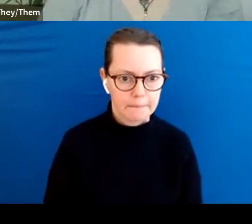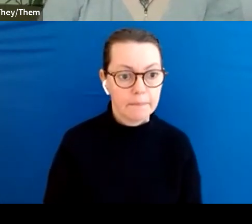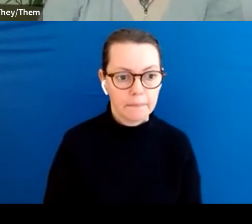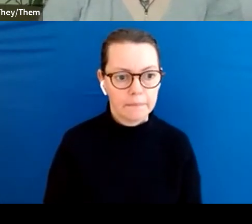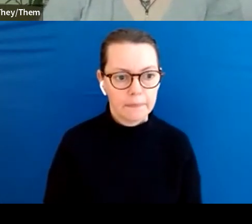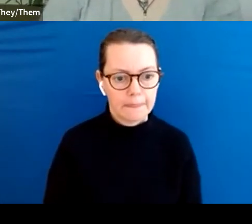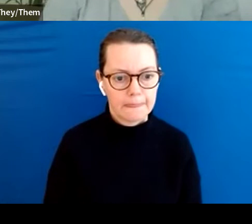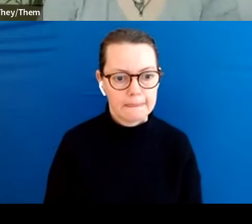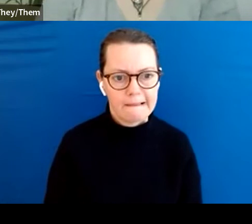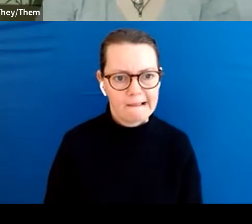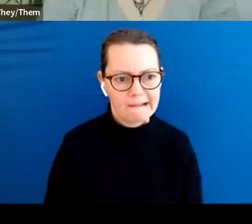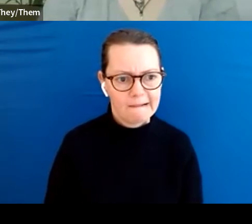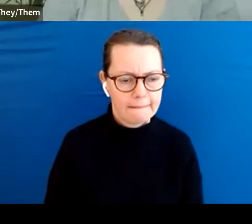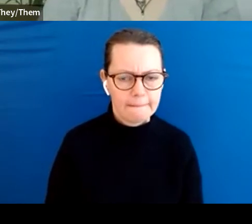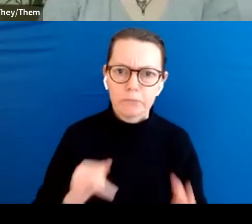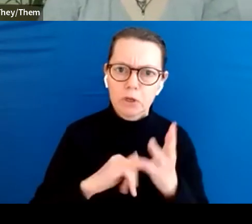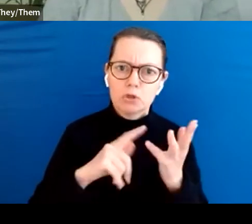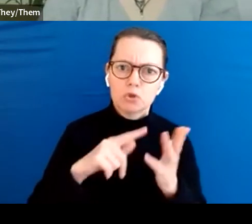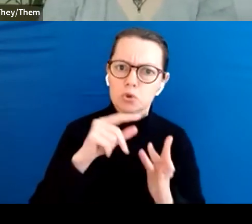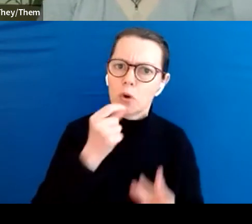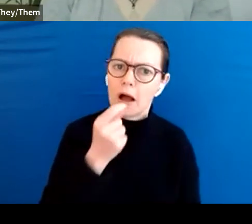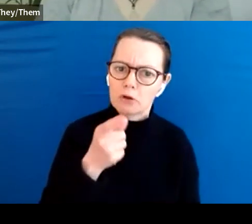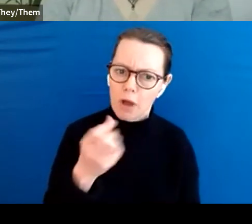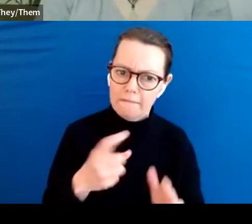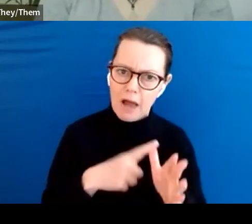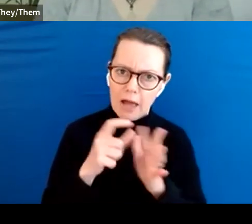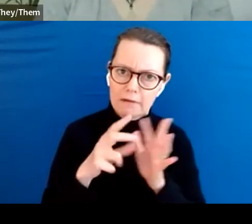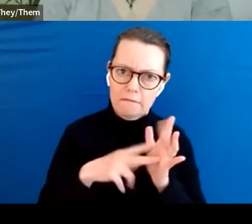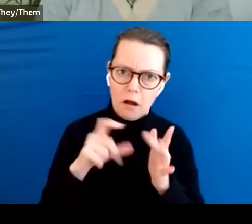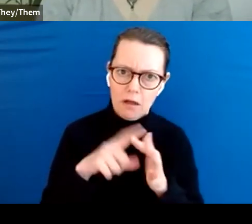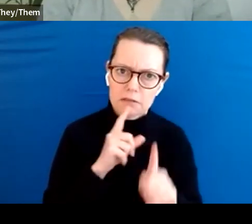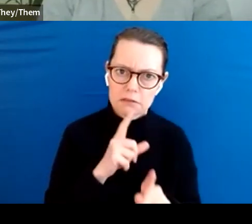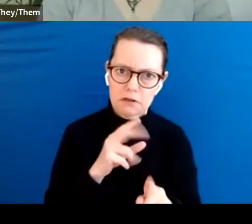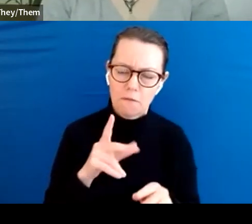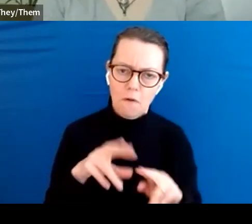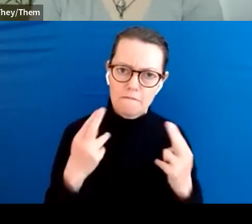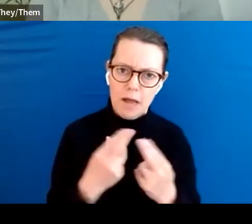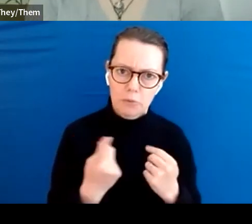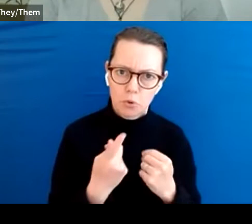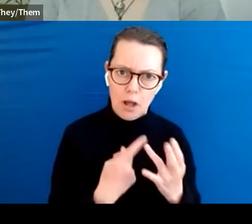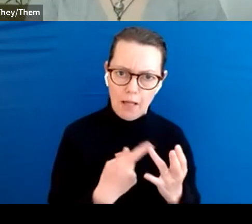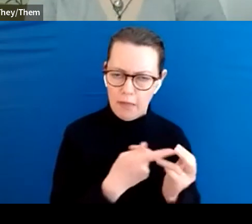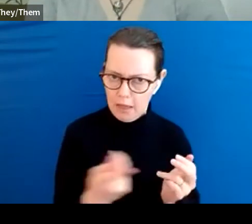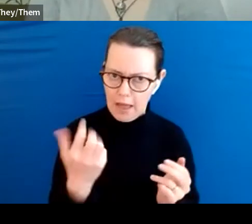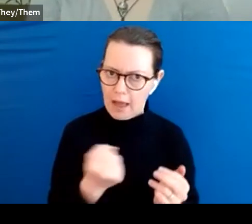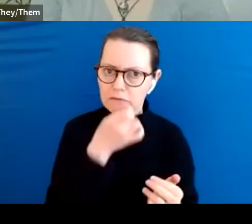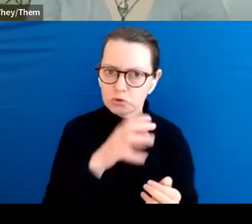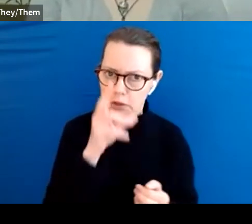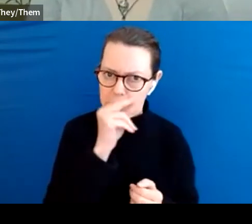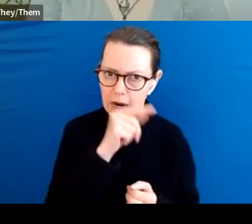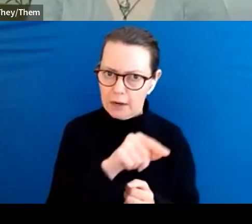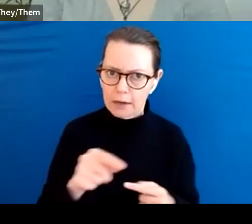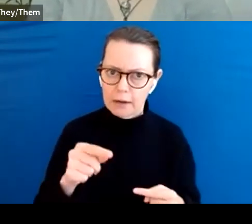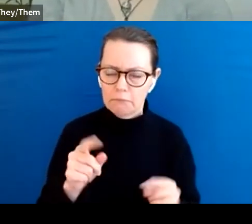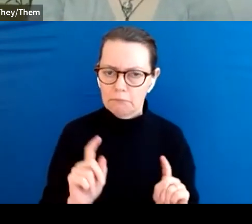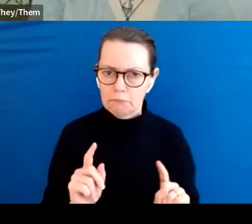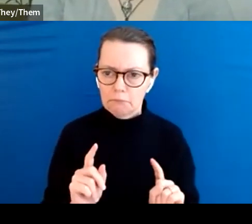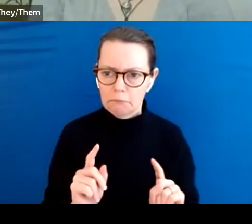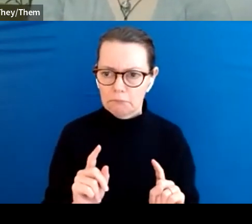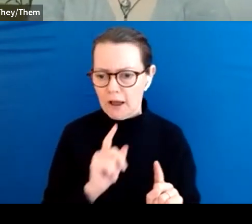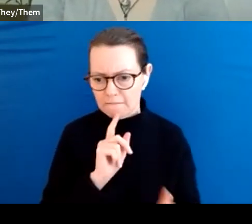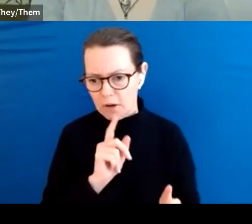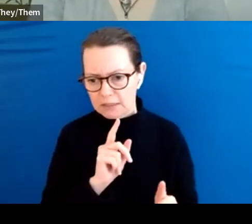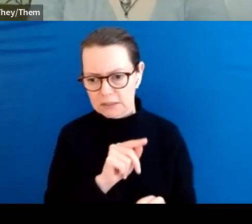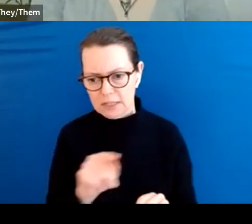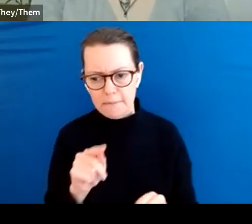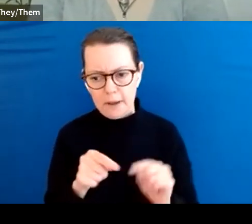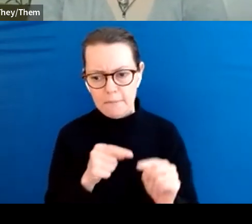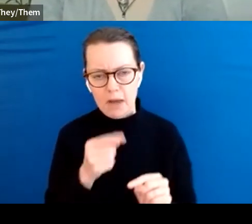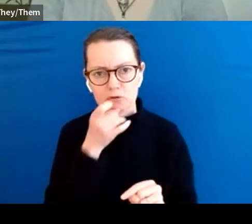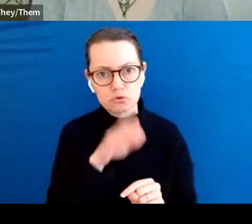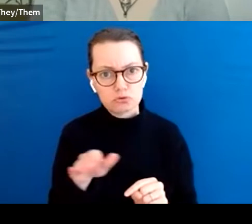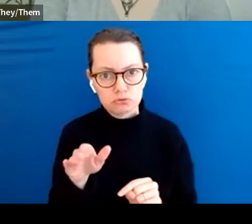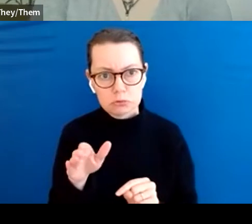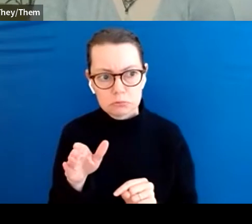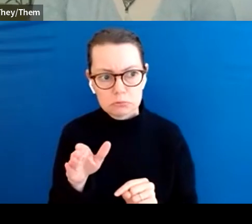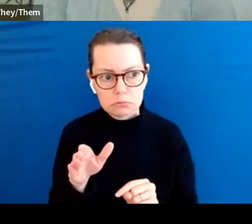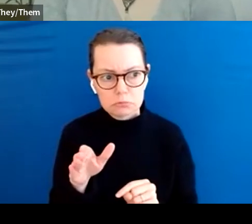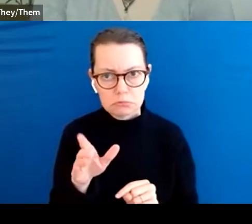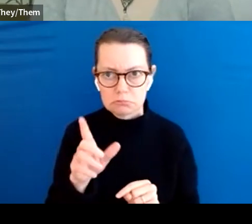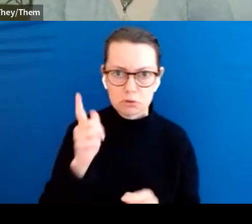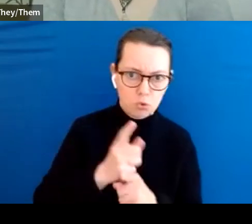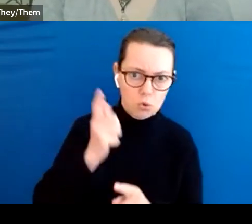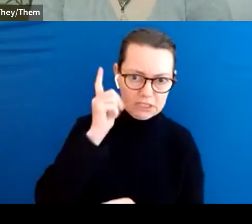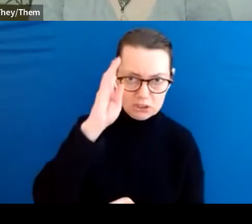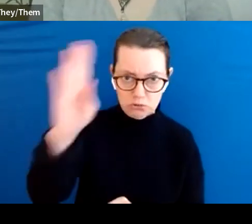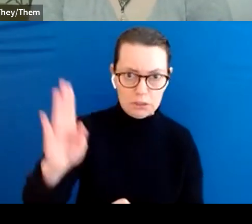So, have you got any advice that you would give to the families of young children about how their child gets an opportunity to do that.